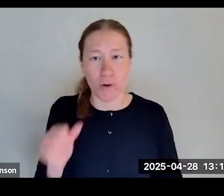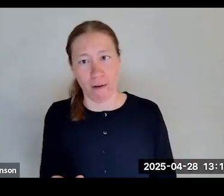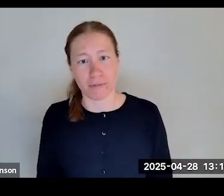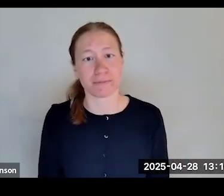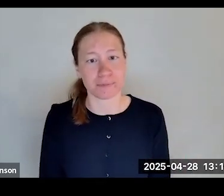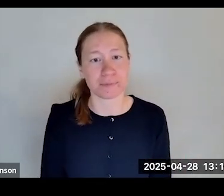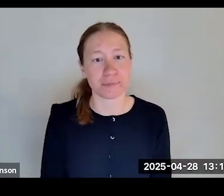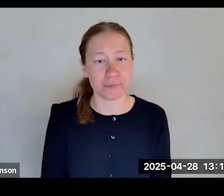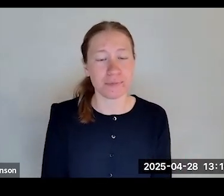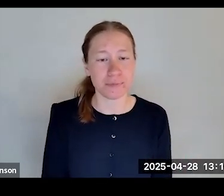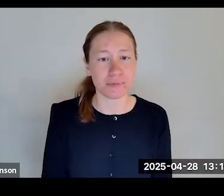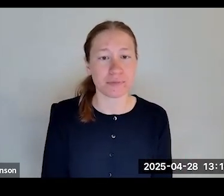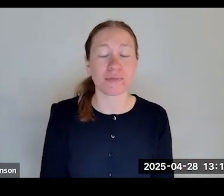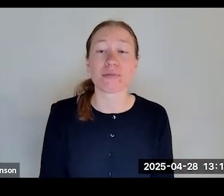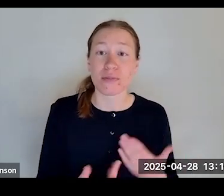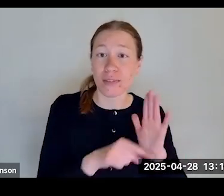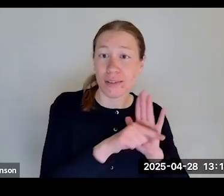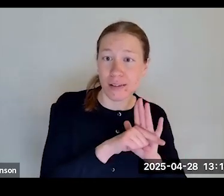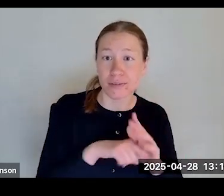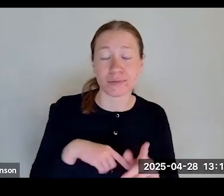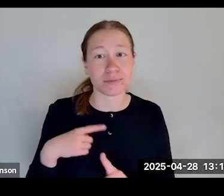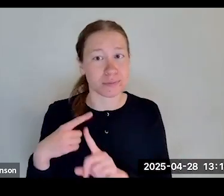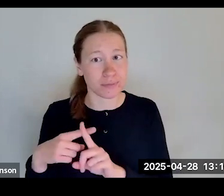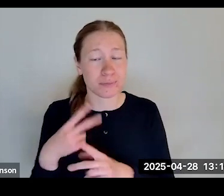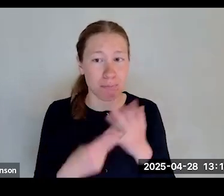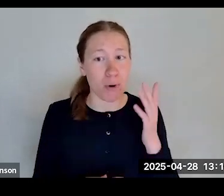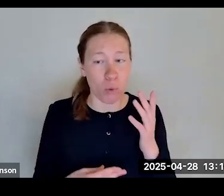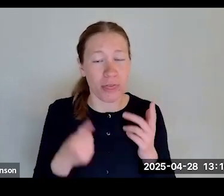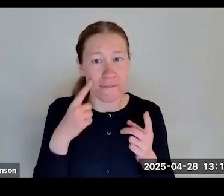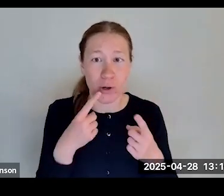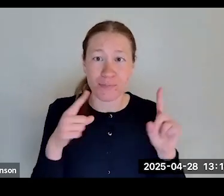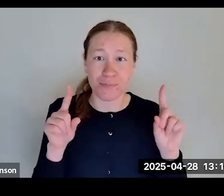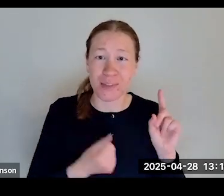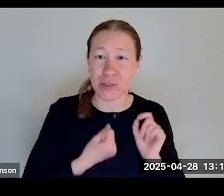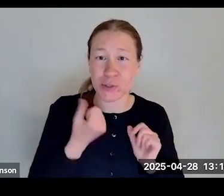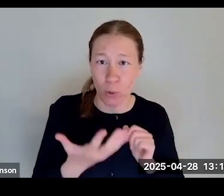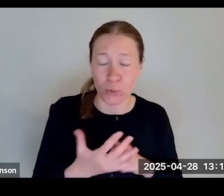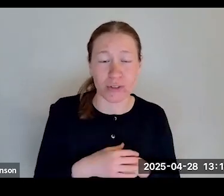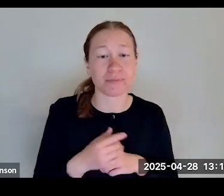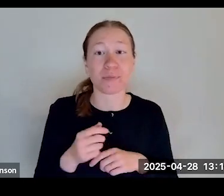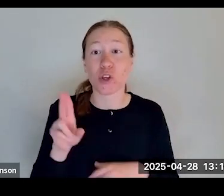There are some advantages and disadvantages to disclosure. Some ways that U of M works